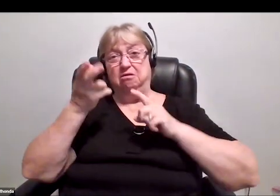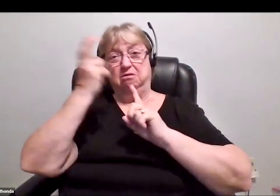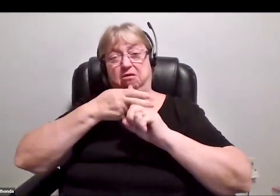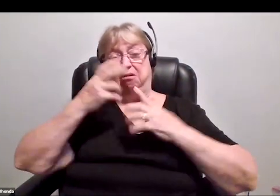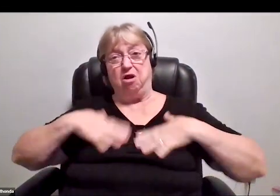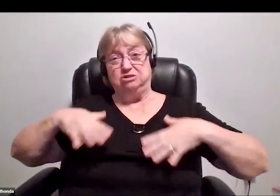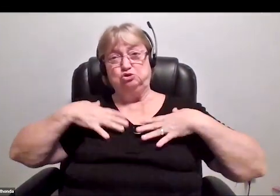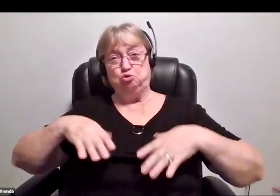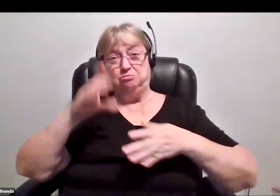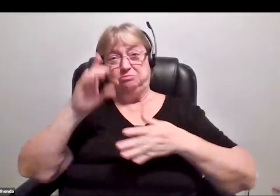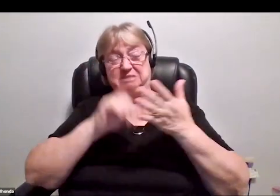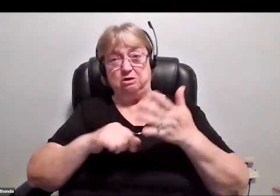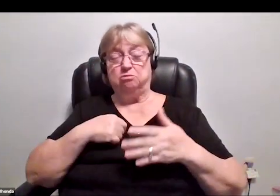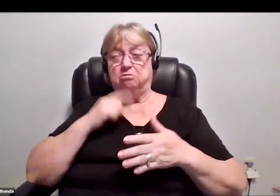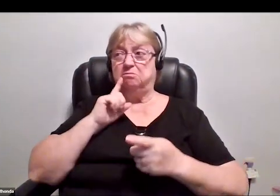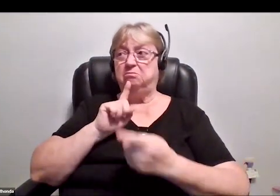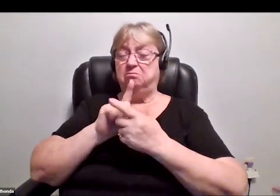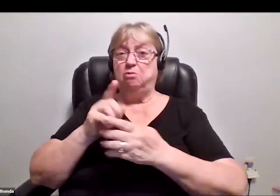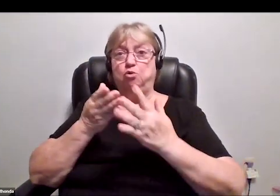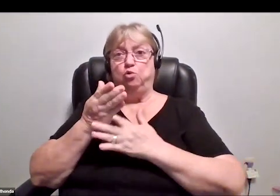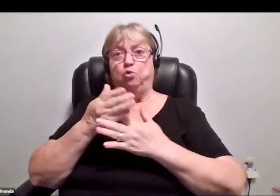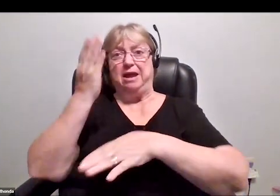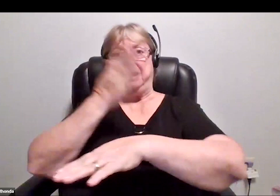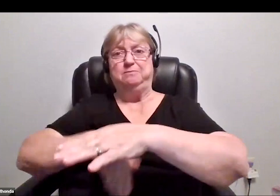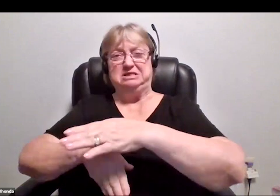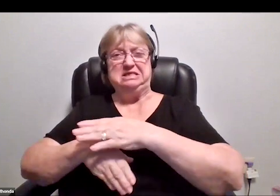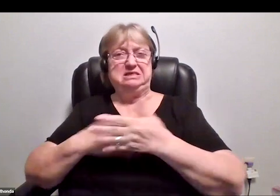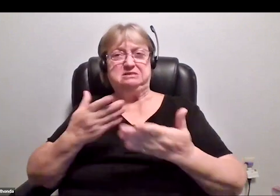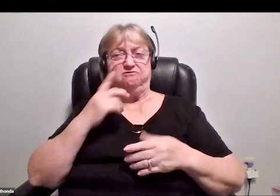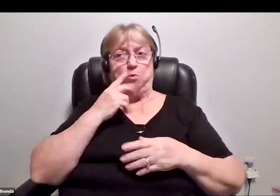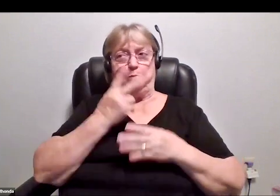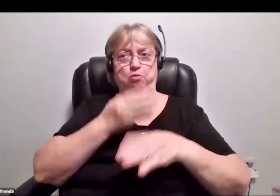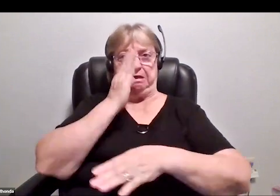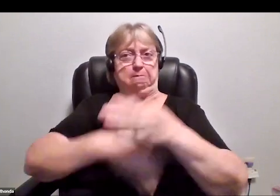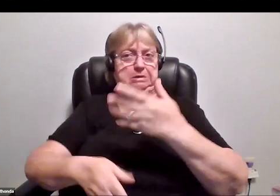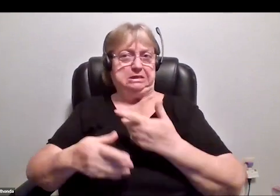I met her through amputee stuff because we're both amputees. I feel like she's one of my amputee mentors